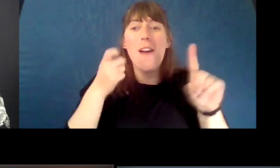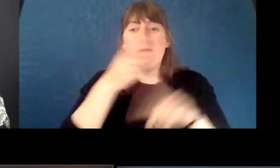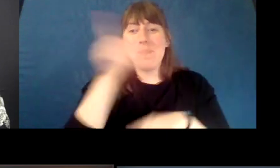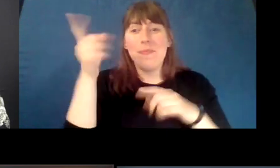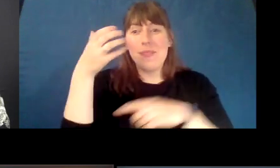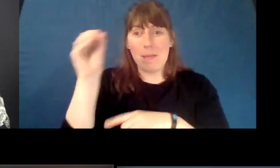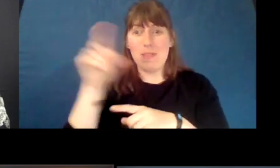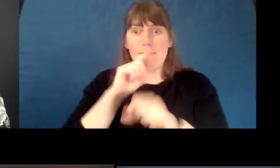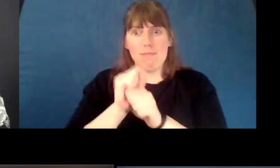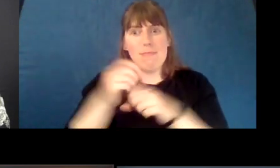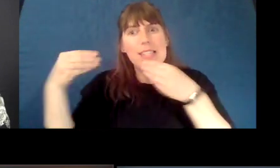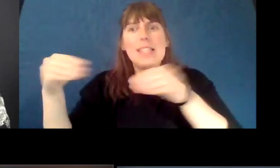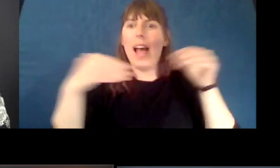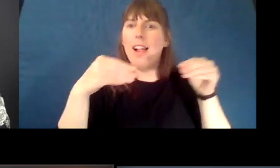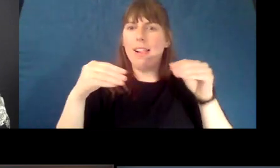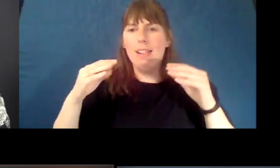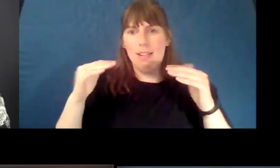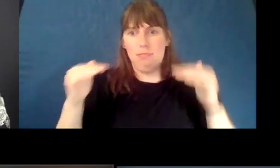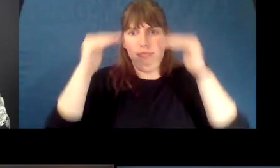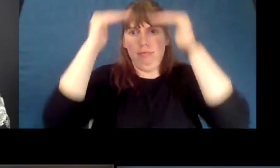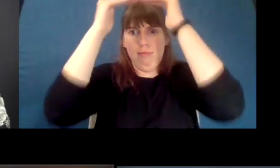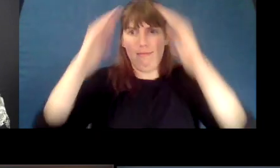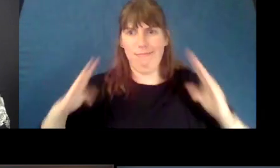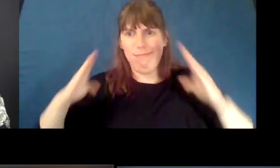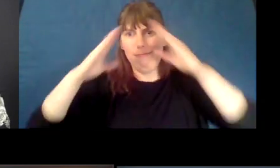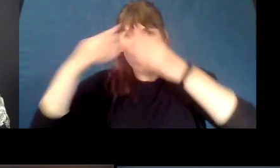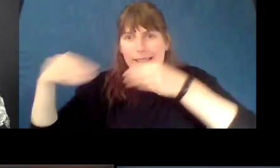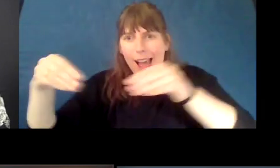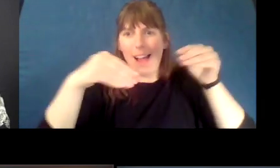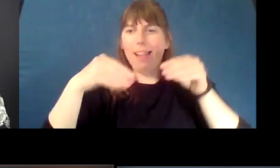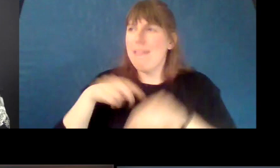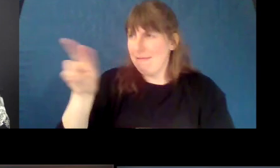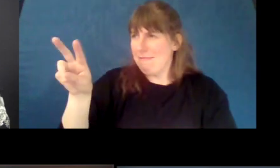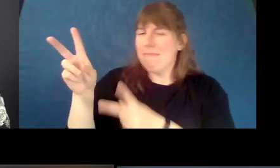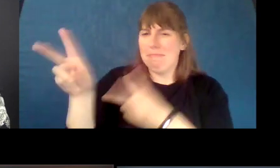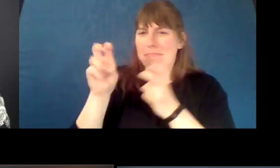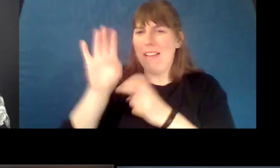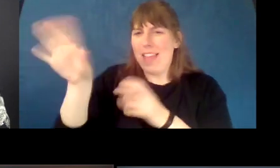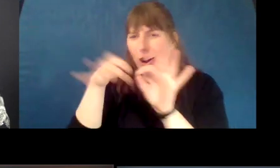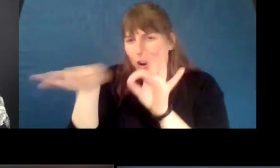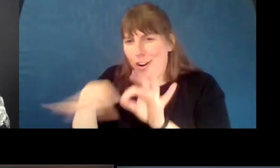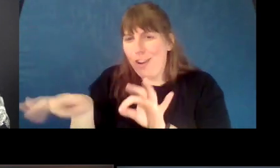organizations, and we took a lot of language from self development organizations, where